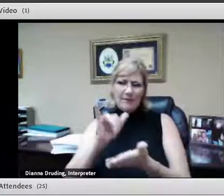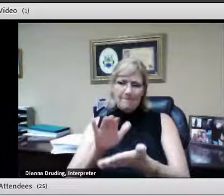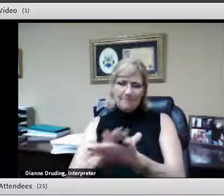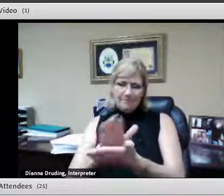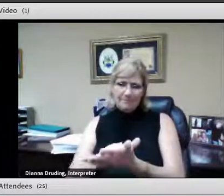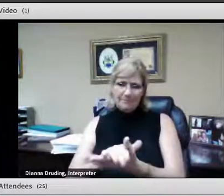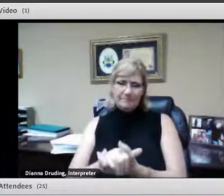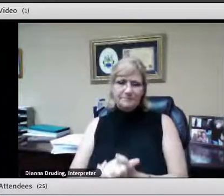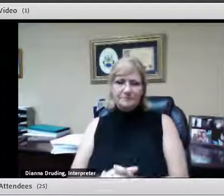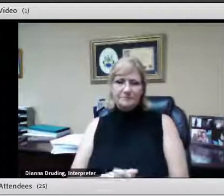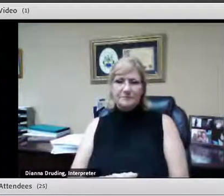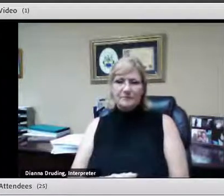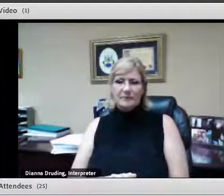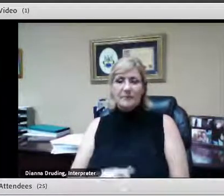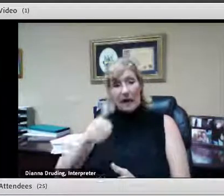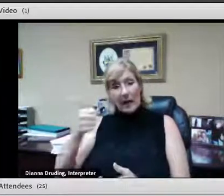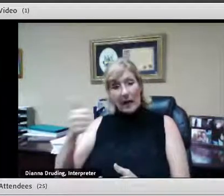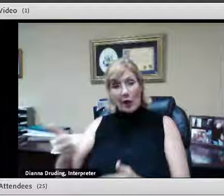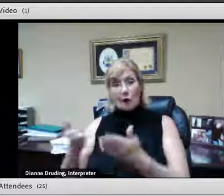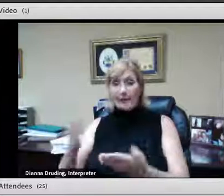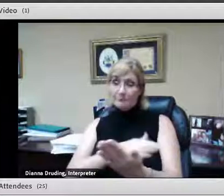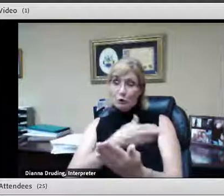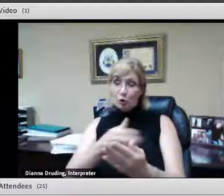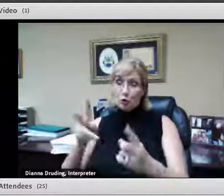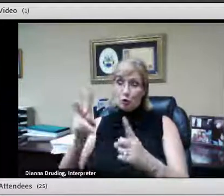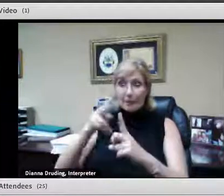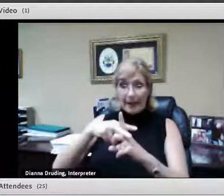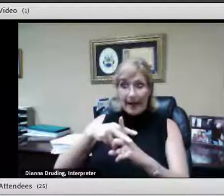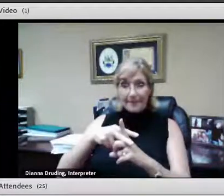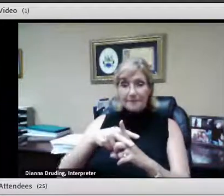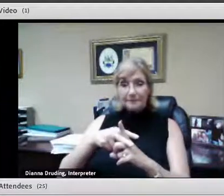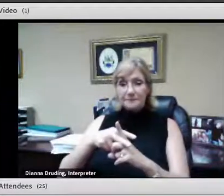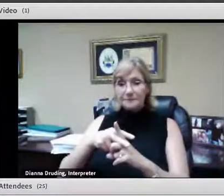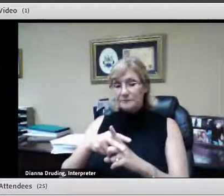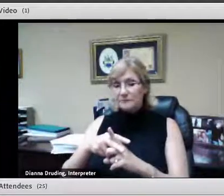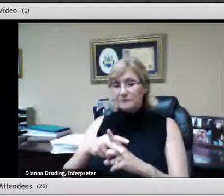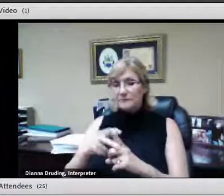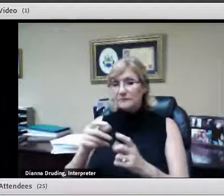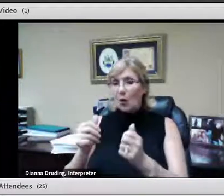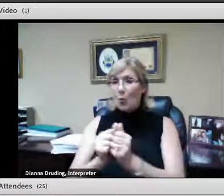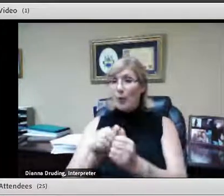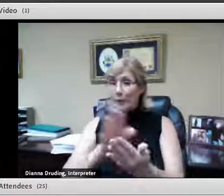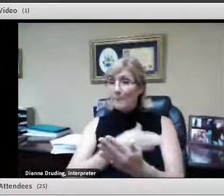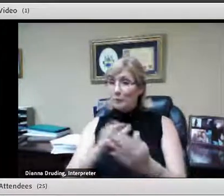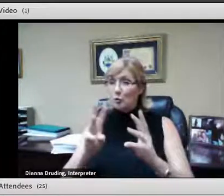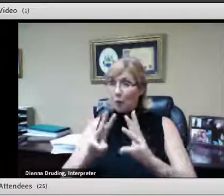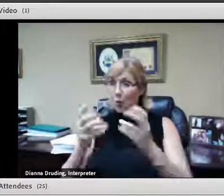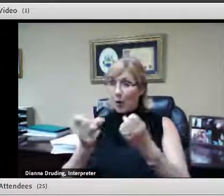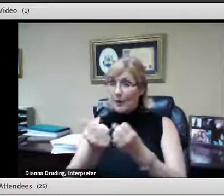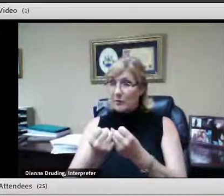Other things, just some music apps. I kept this in, I think, from the music webinar we did the last month or so,